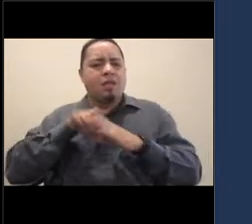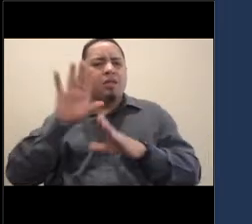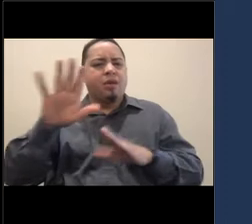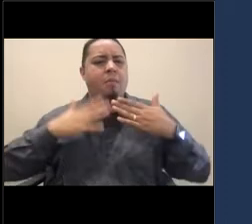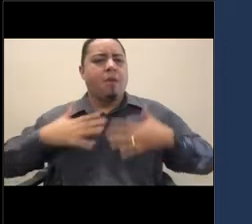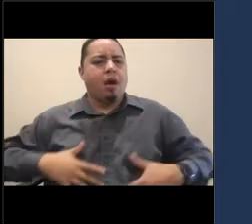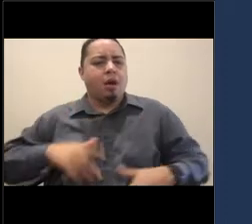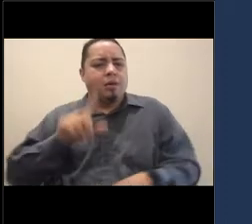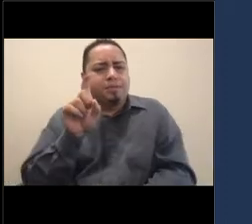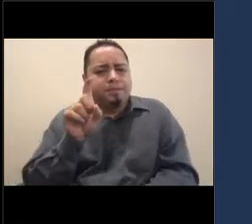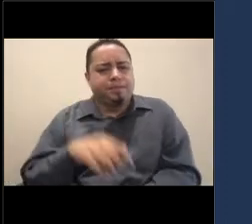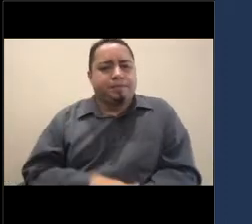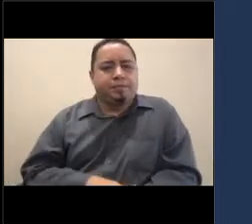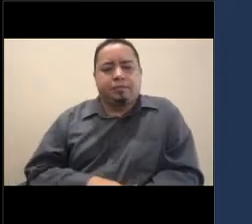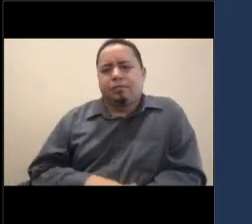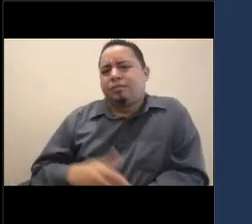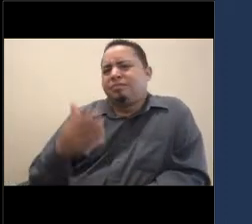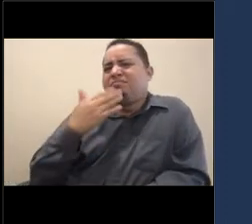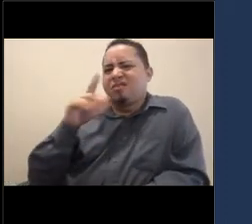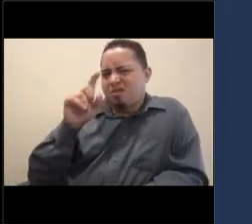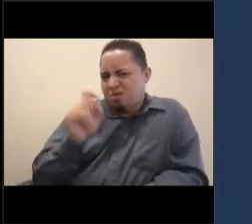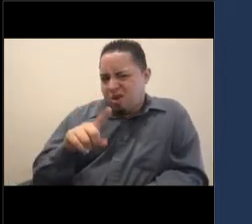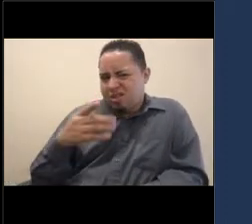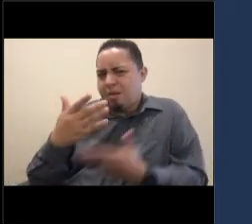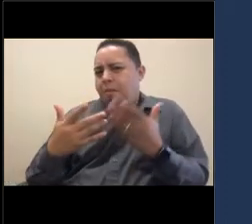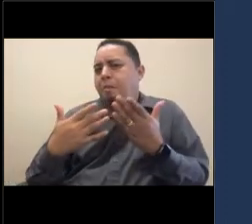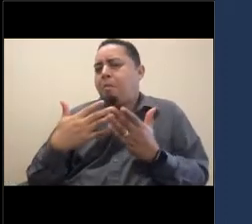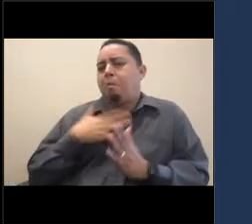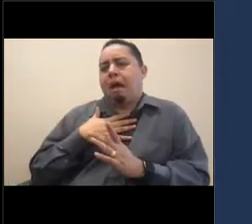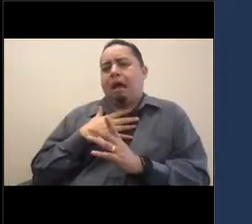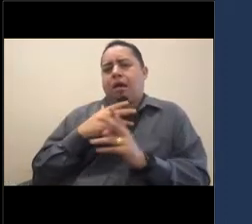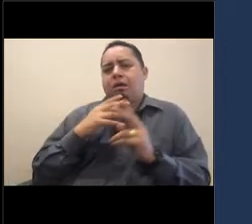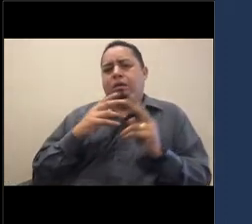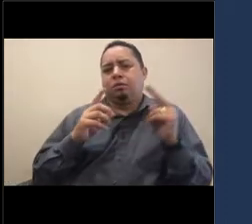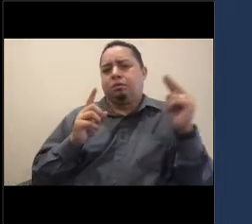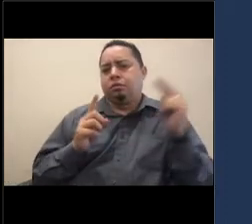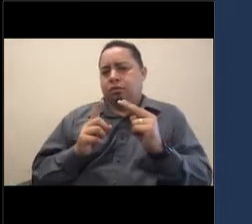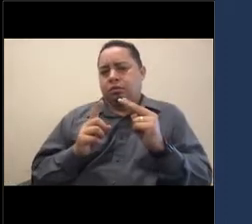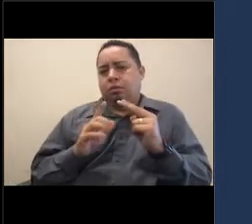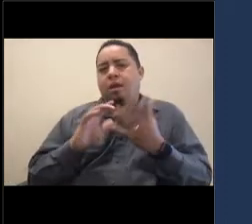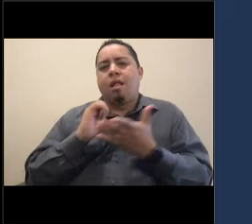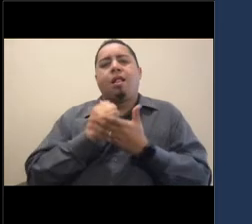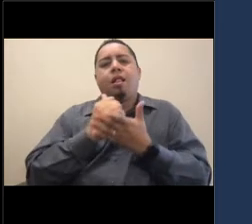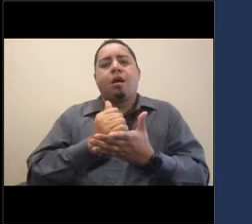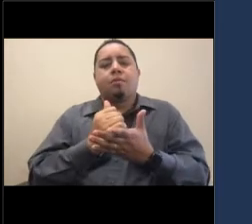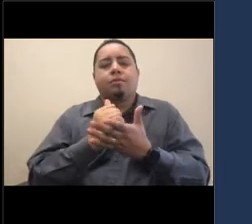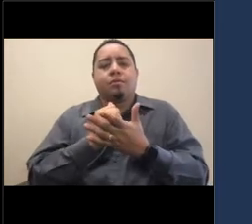Great question. Ashley, feel free to add to this, but to my understanding, it does help them camouflage and blend in.